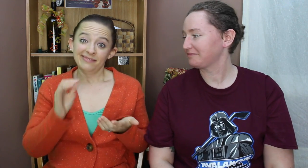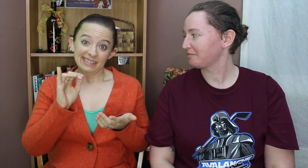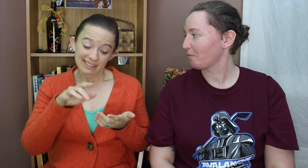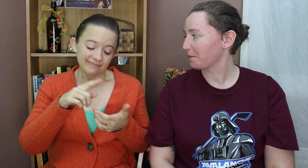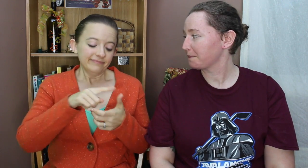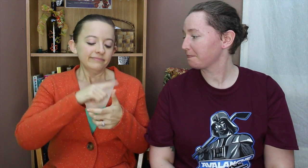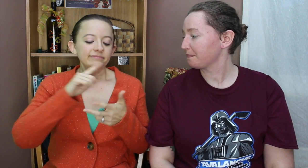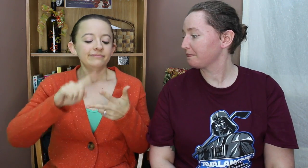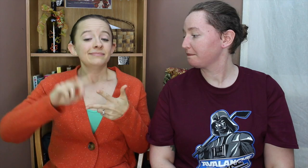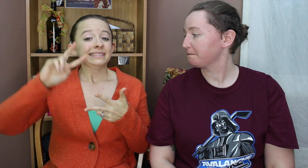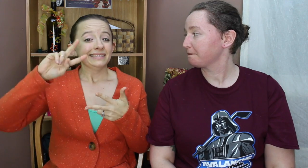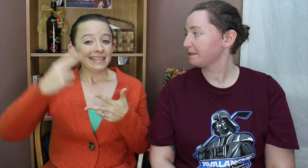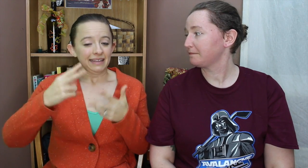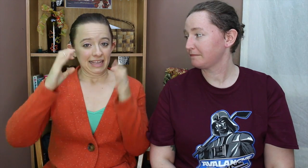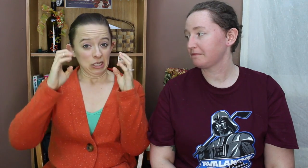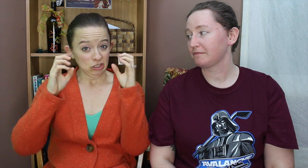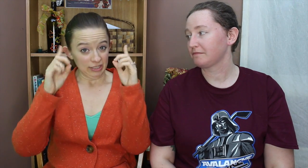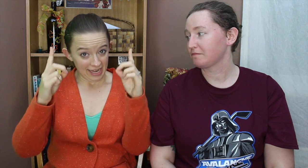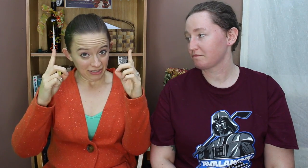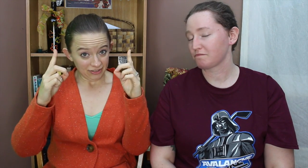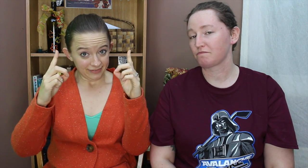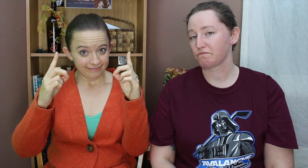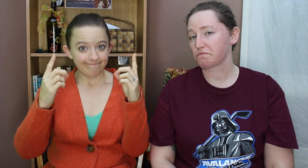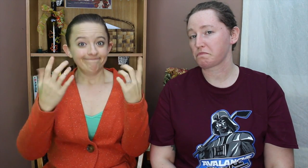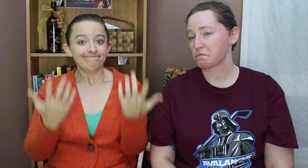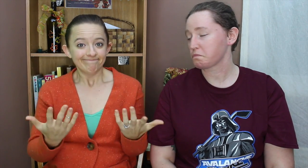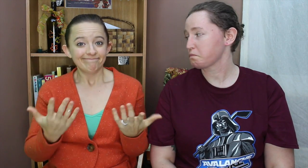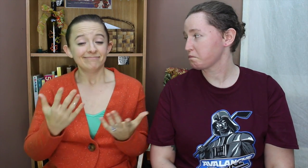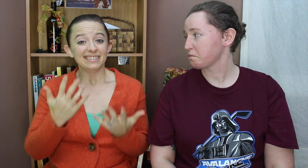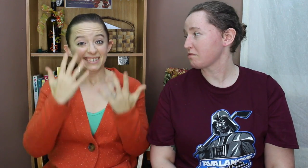So that's the first thing. The second thing was concerning